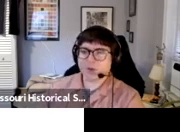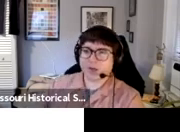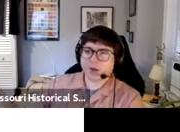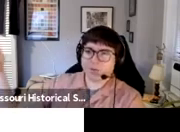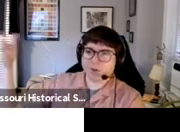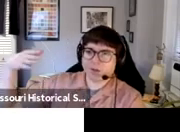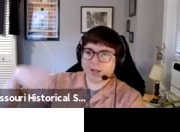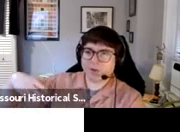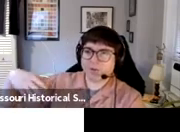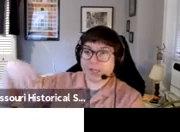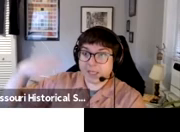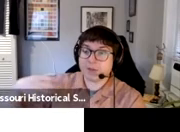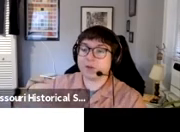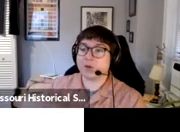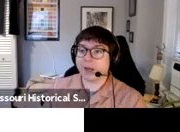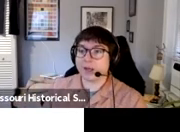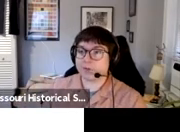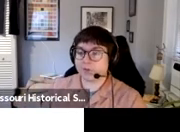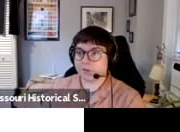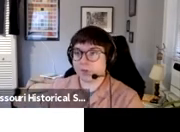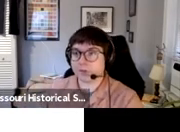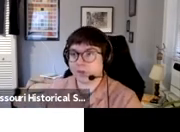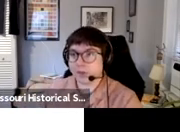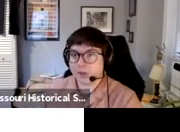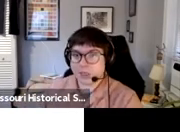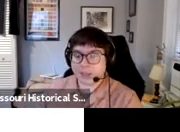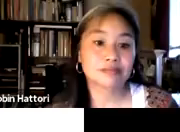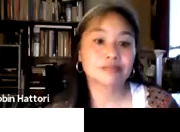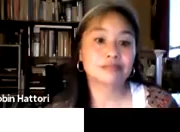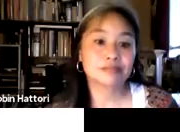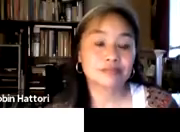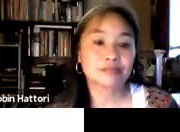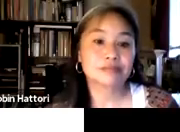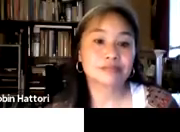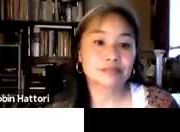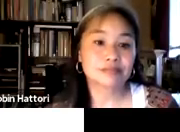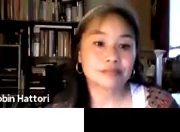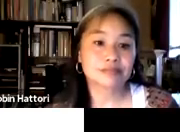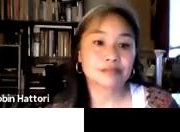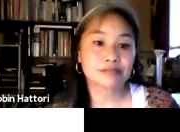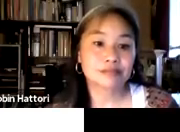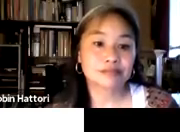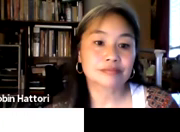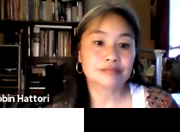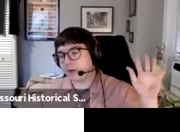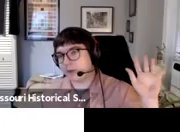little bit later. And he's here in St. Louis. And he also has some interesting stories to tell about my mother's side as well